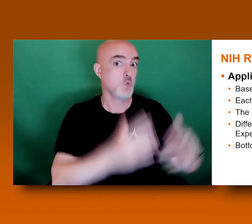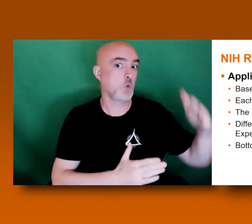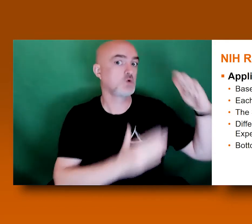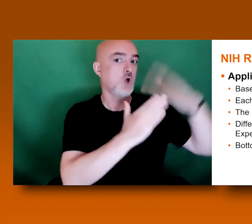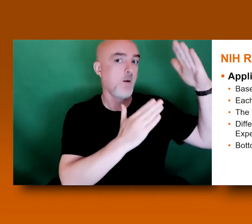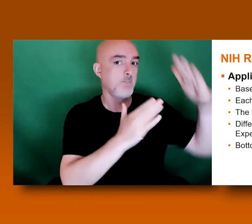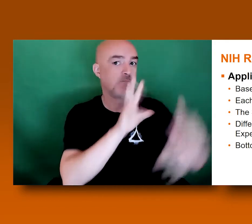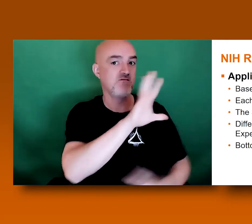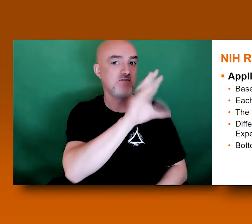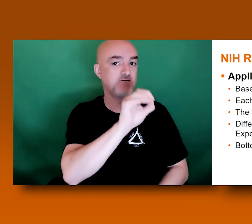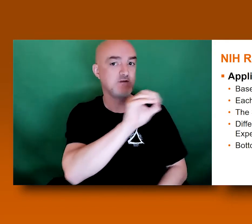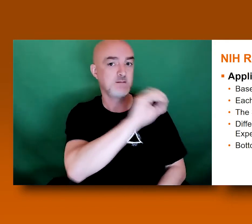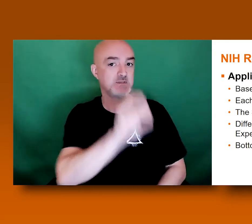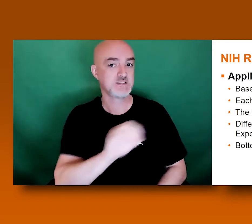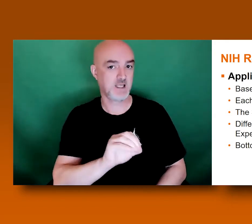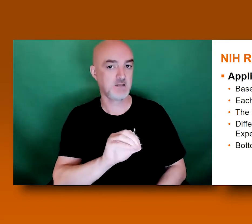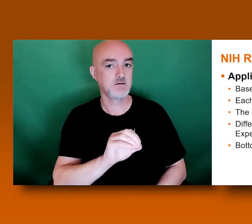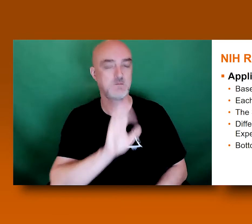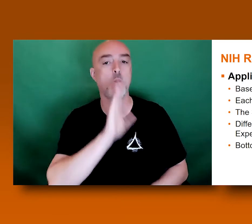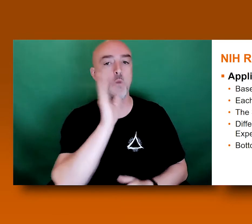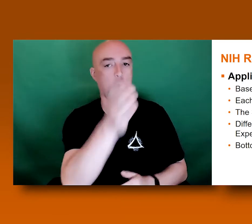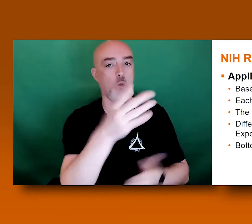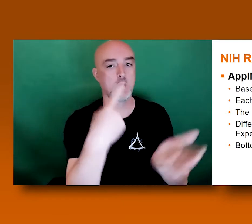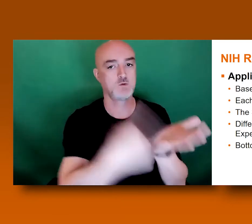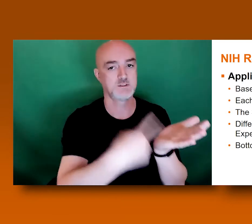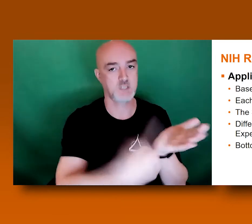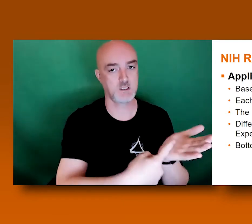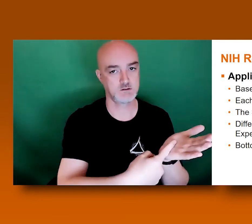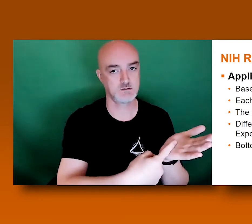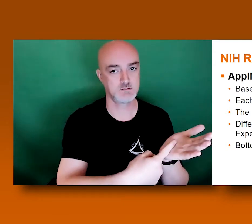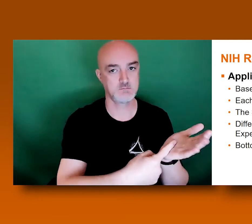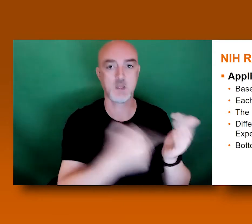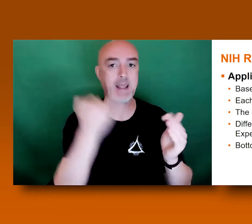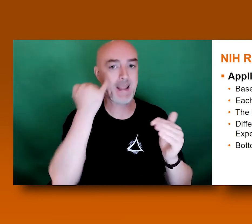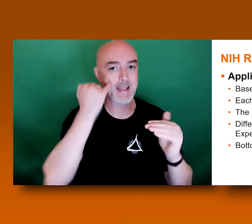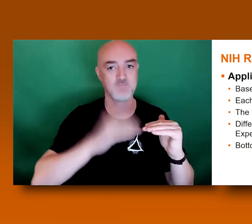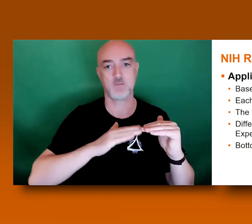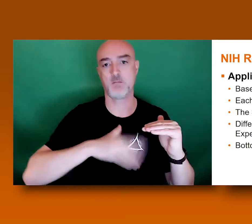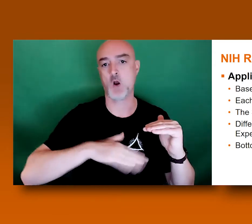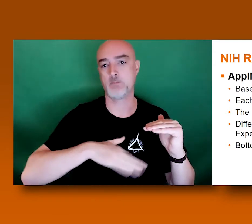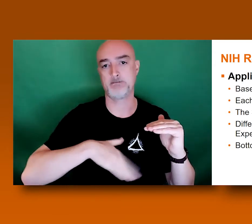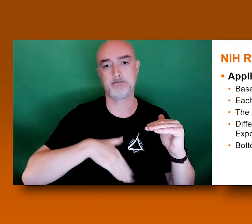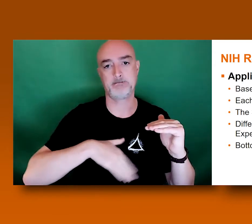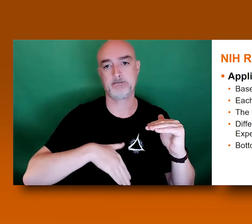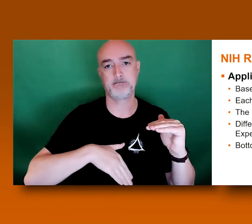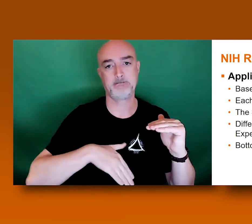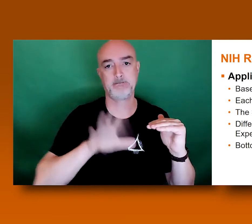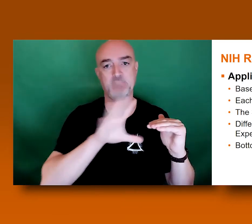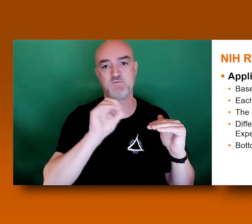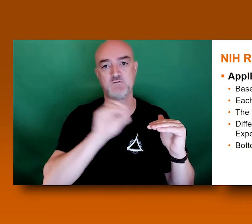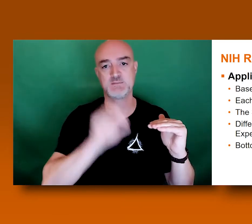And if you're in the top 50%, they will discuss further into the next process for review of your application.